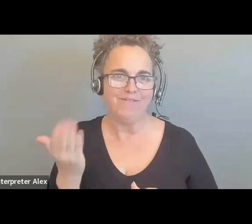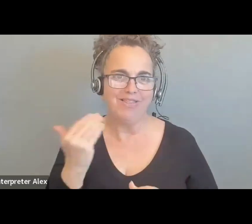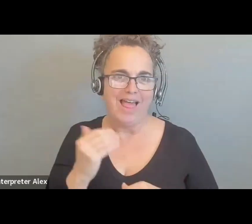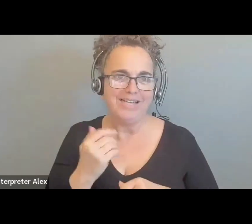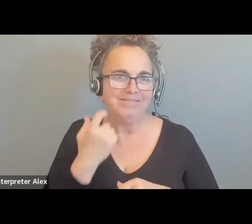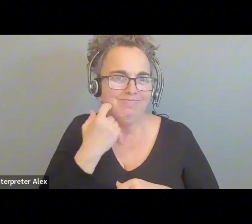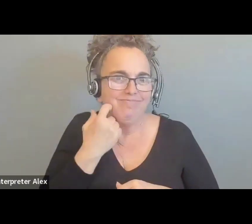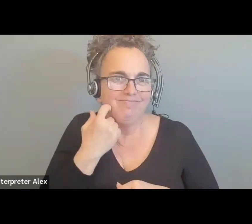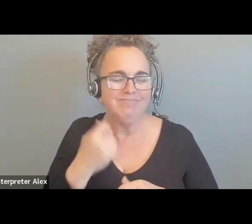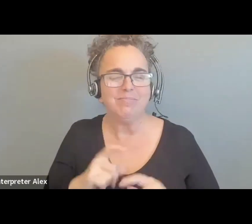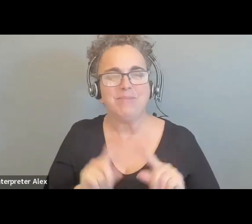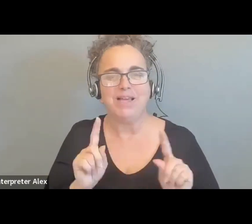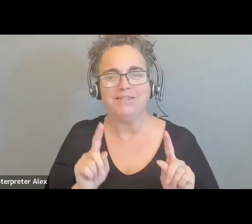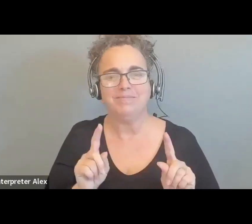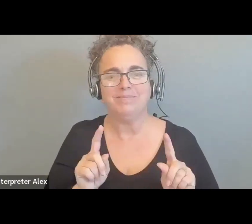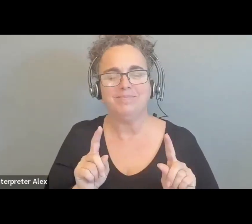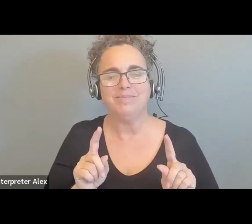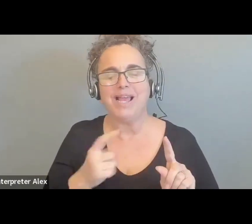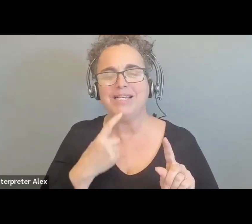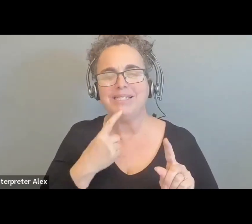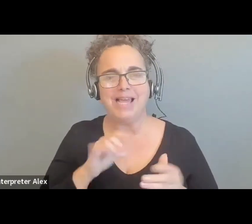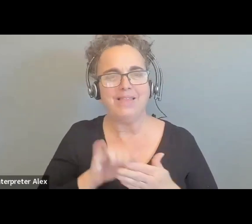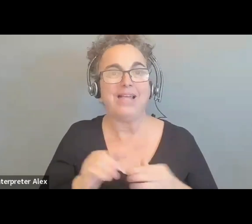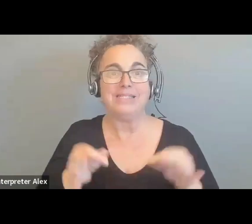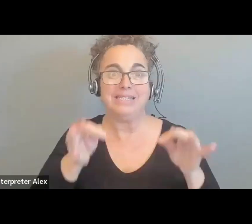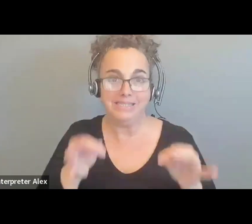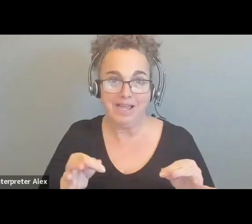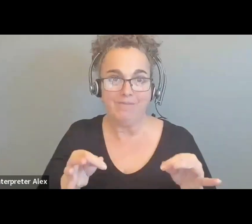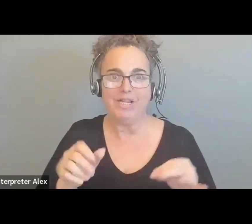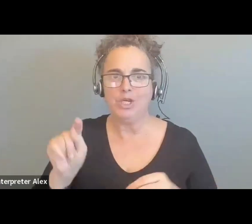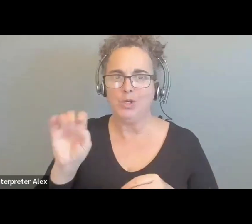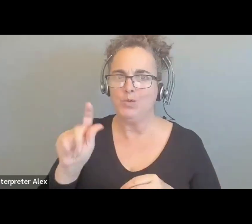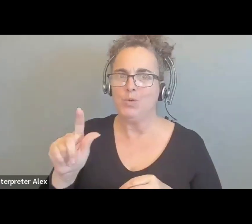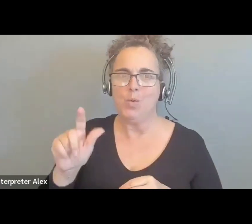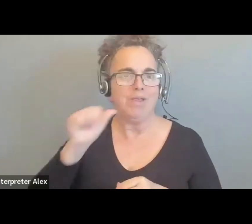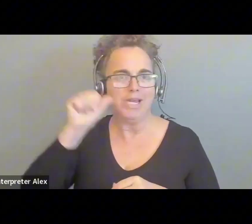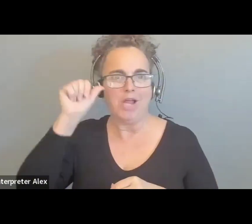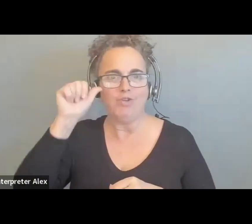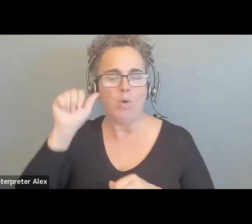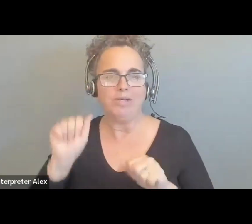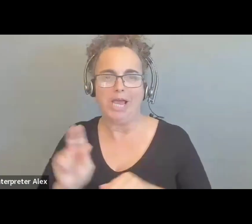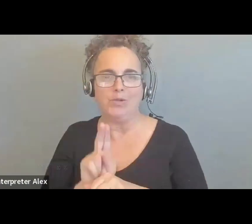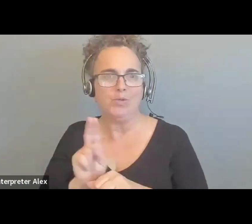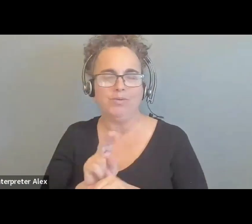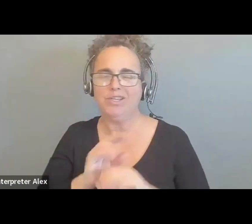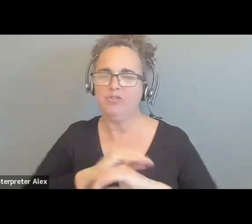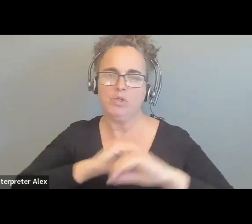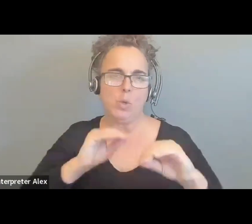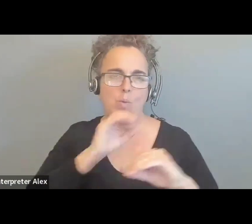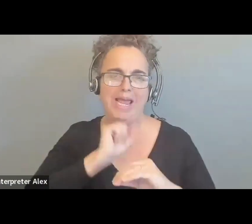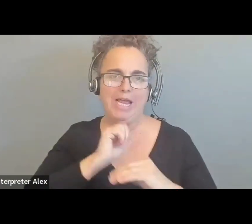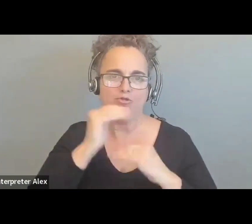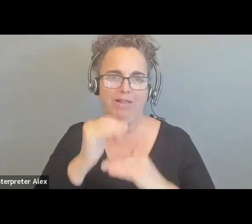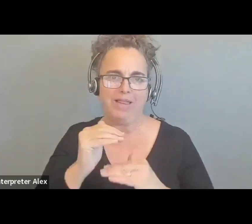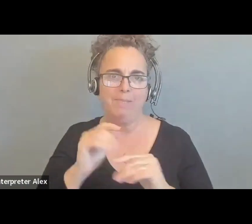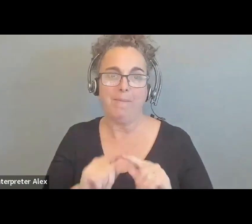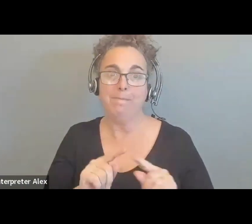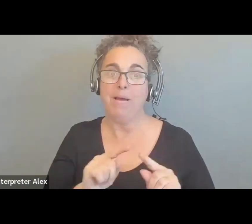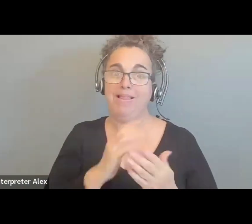So I, I would say this is definitely a tool that an adult can use. There's no age limit. I would say that the lessons are a little bit elementary,